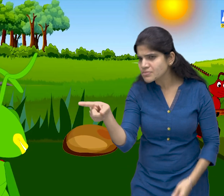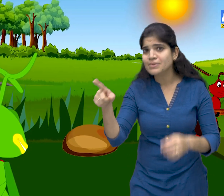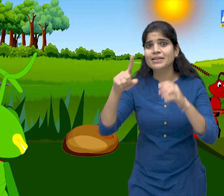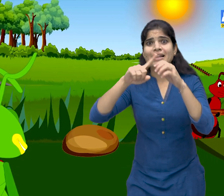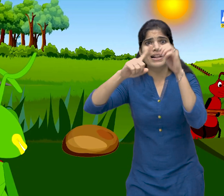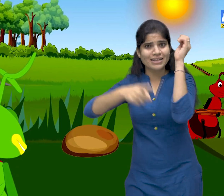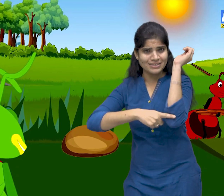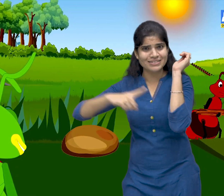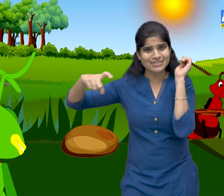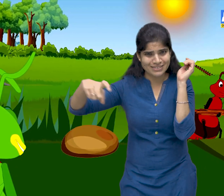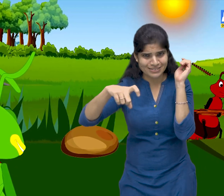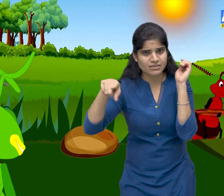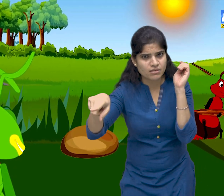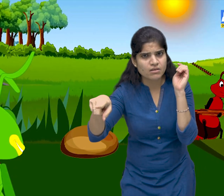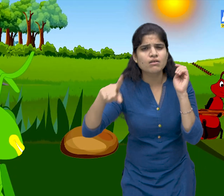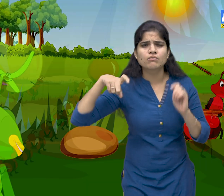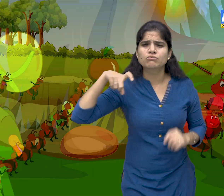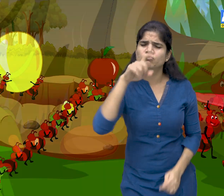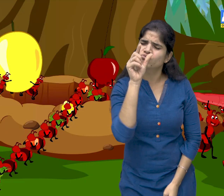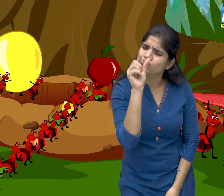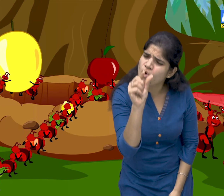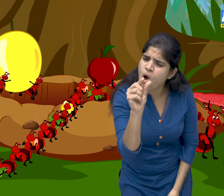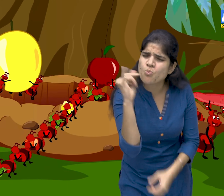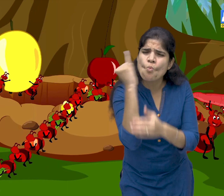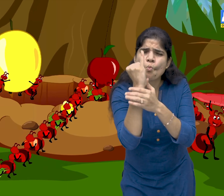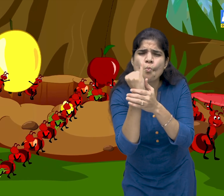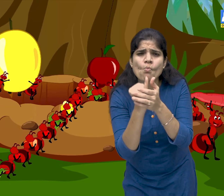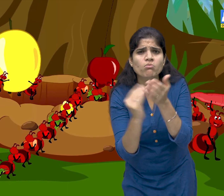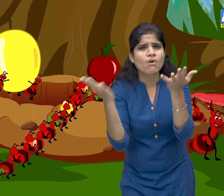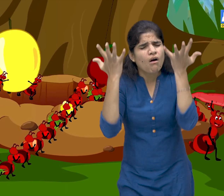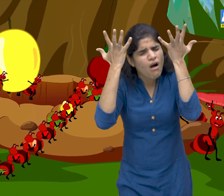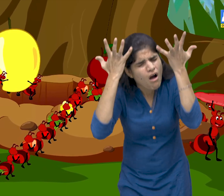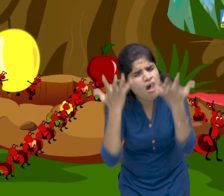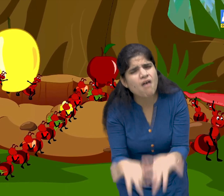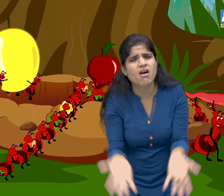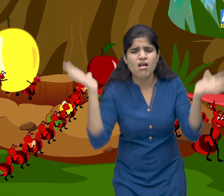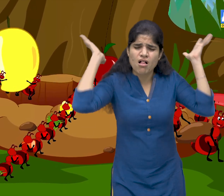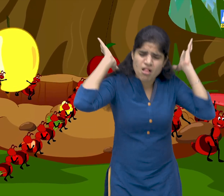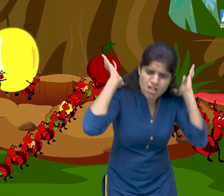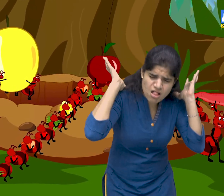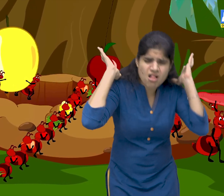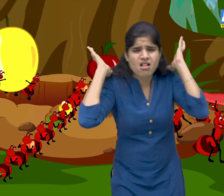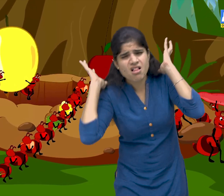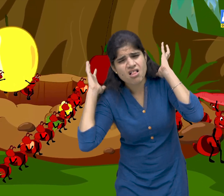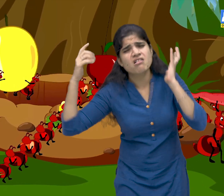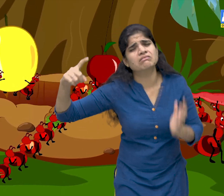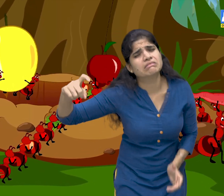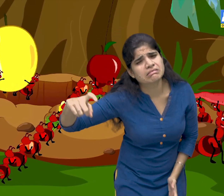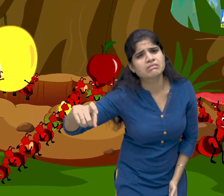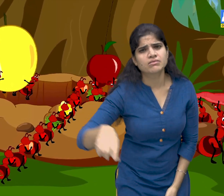The grasshopper noticed, the last ant in that queue was very tiny and thin who was carrying a heavy item.